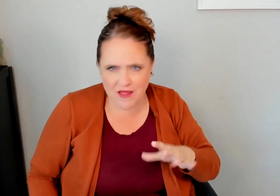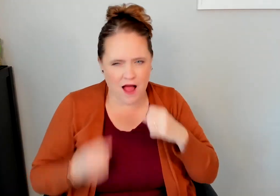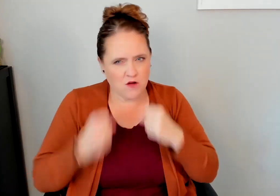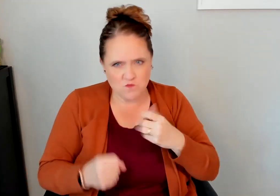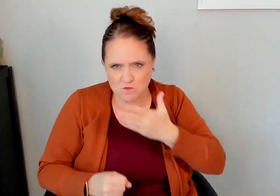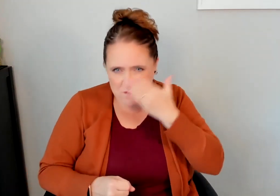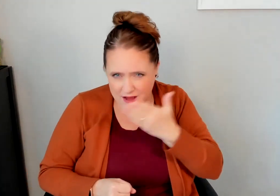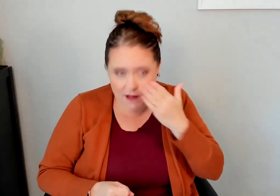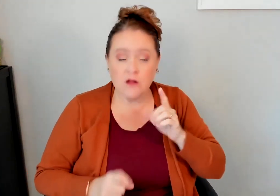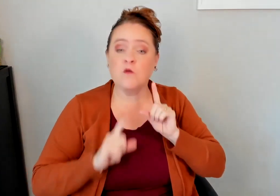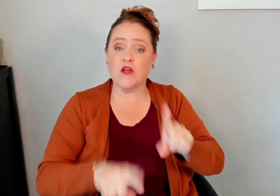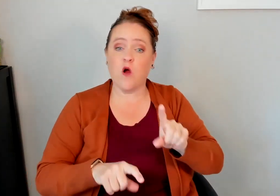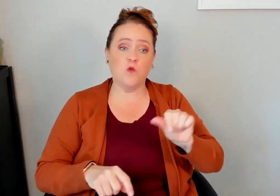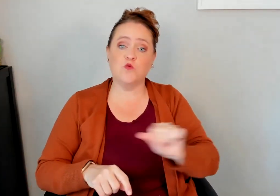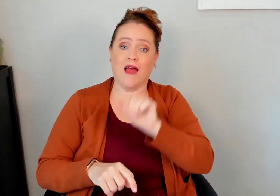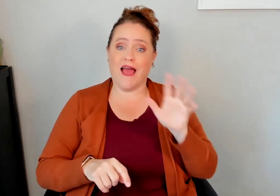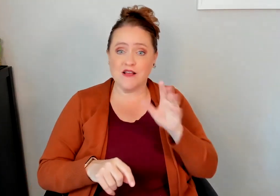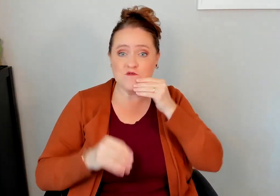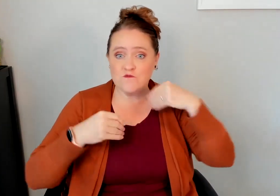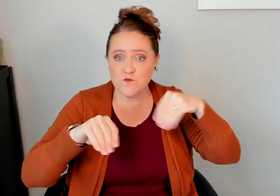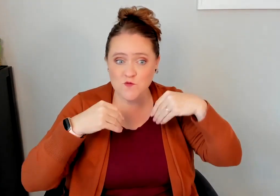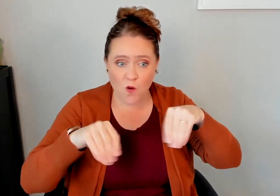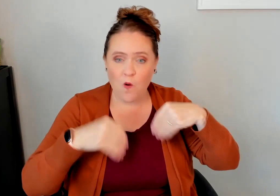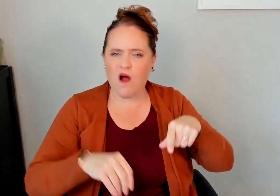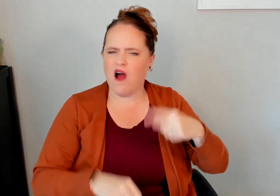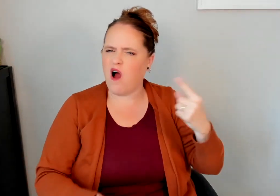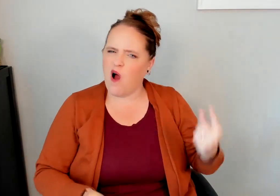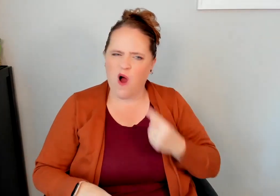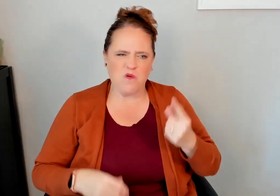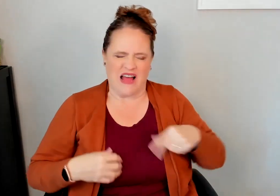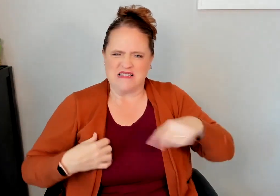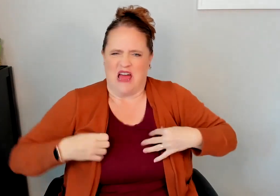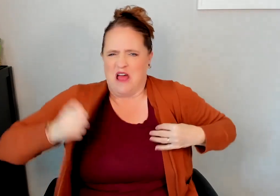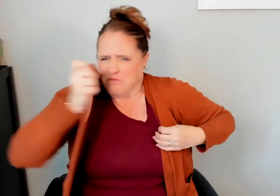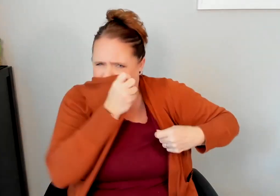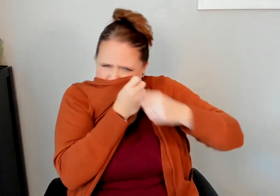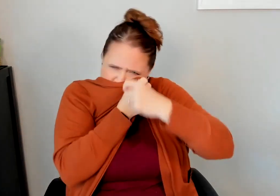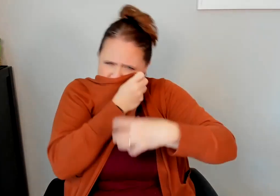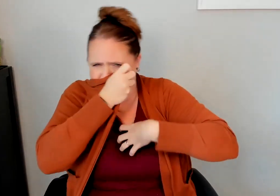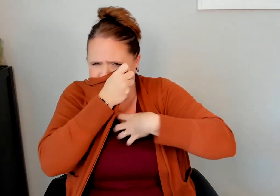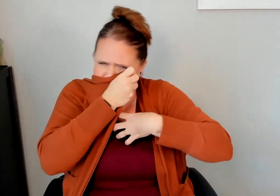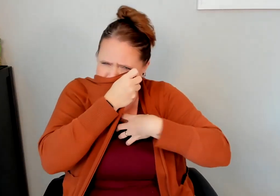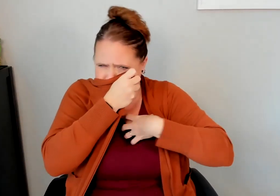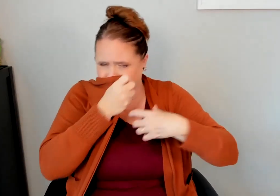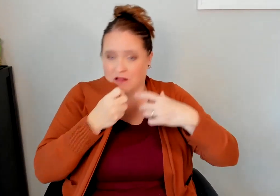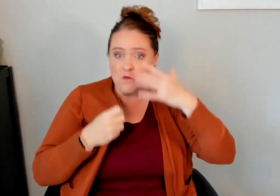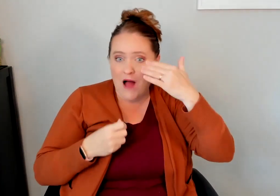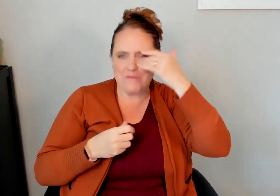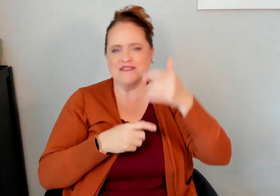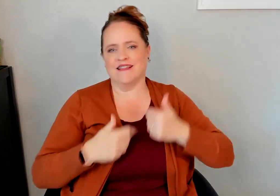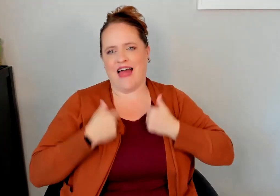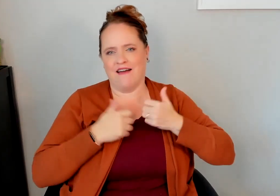always have been when we go to asian markets they cover their face they complain because of live